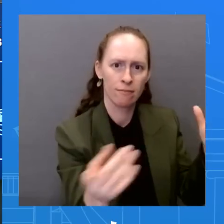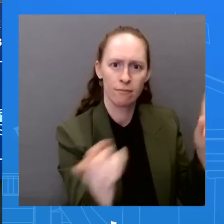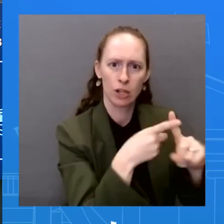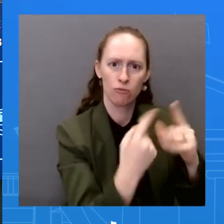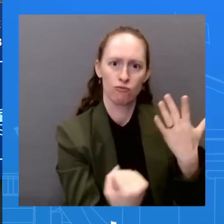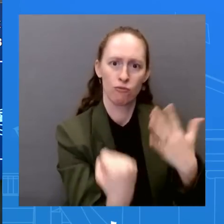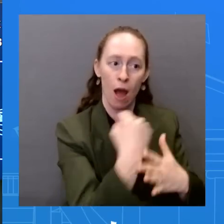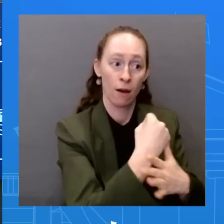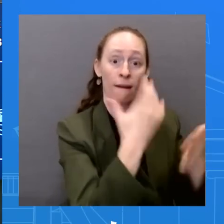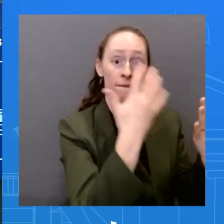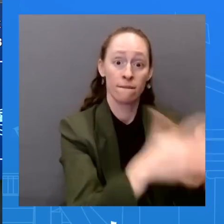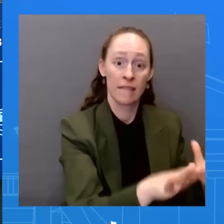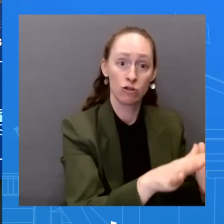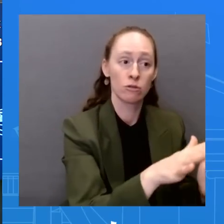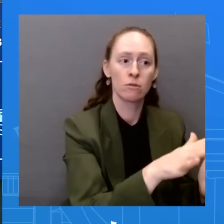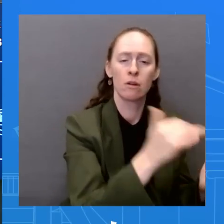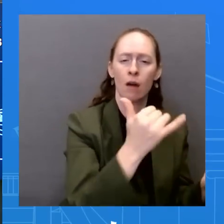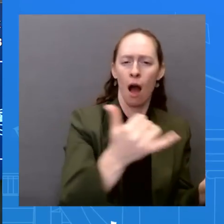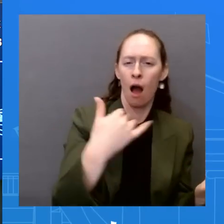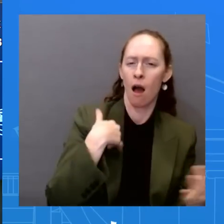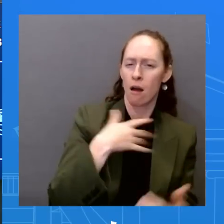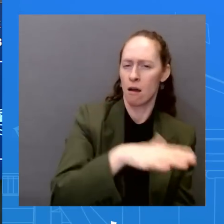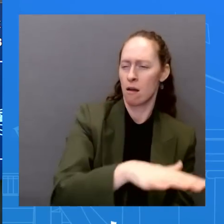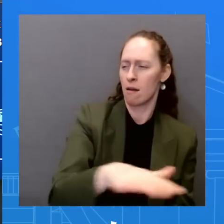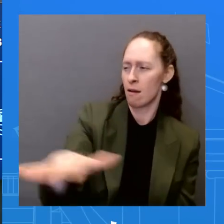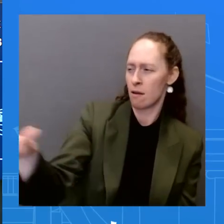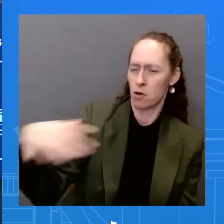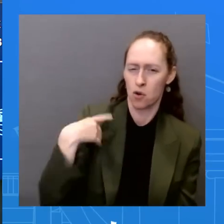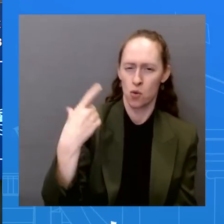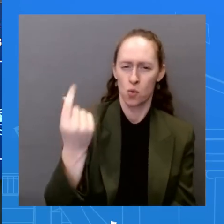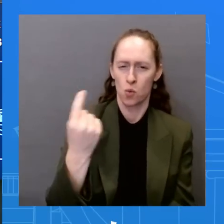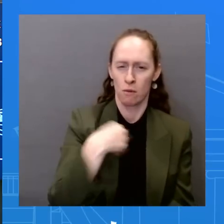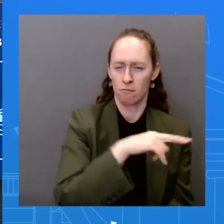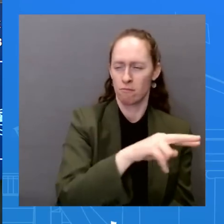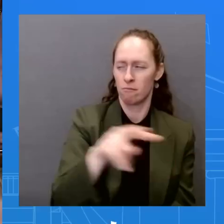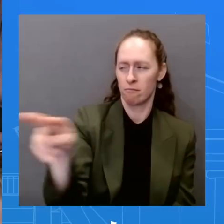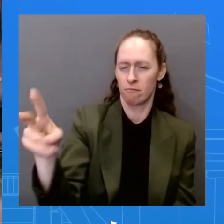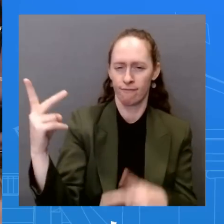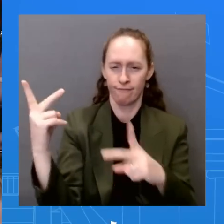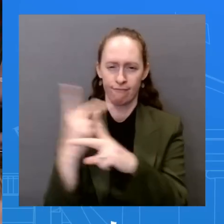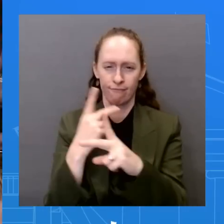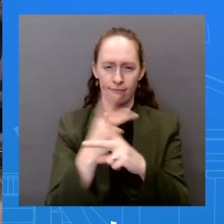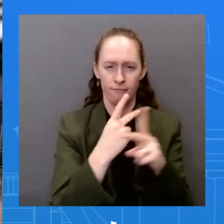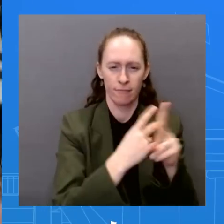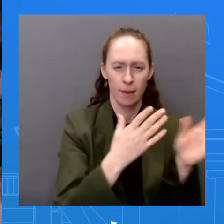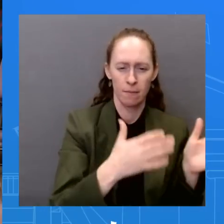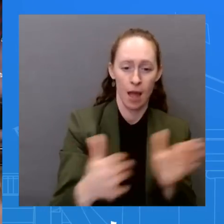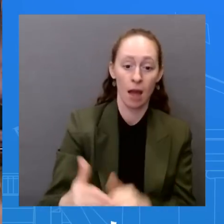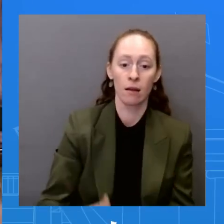but also think about the rest of the world, because infections that happen there will affect us as well. The Press: And when it comes to the funding and resources